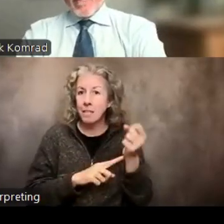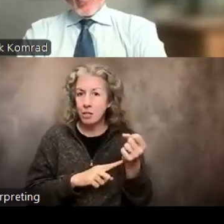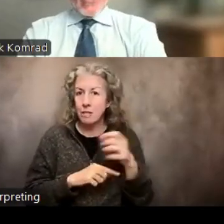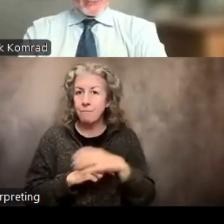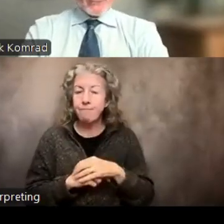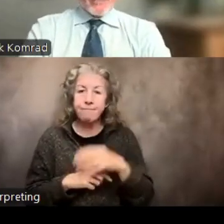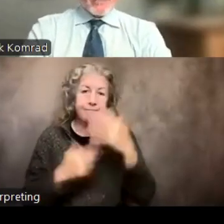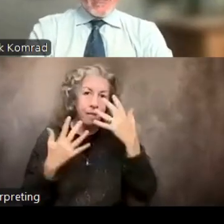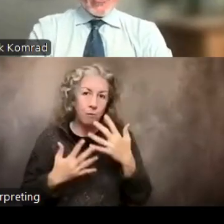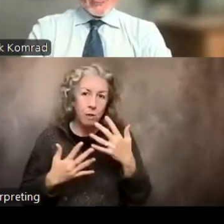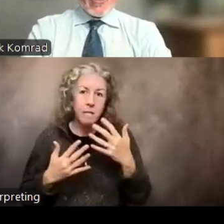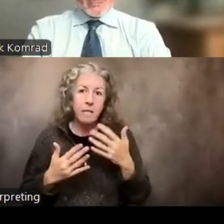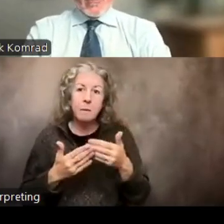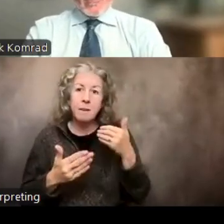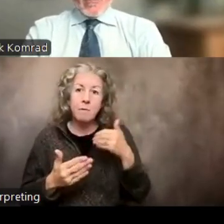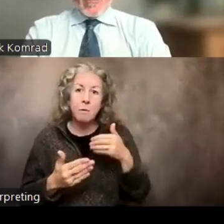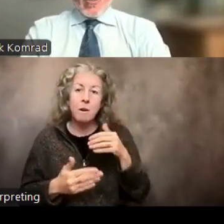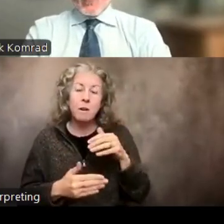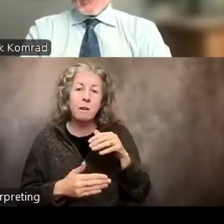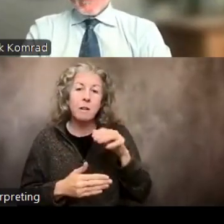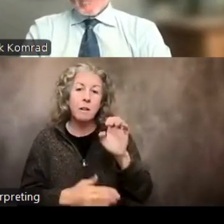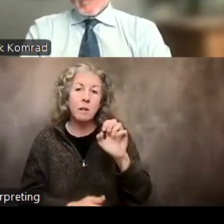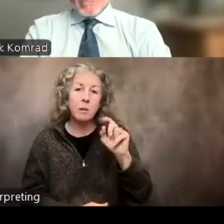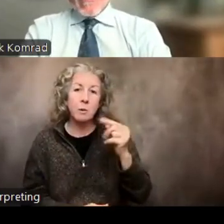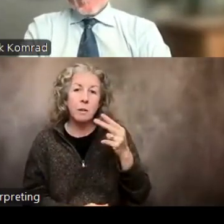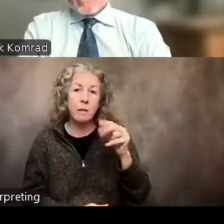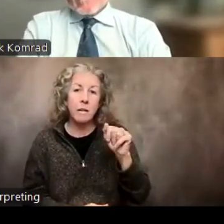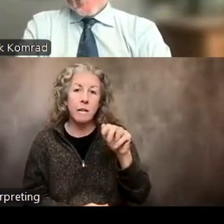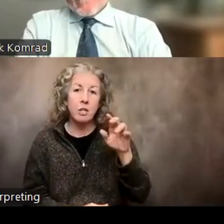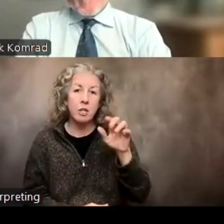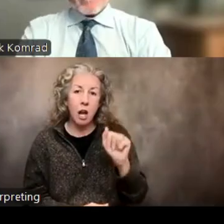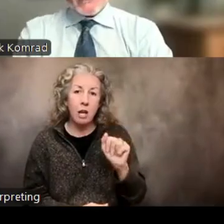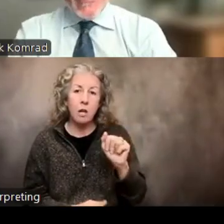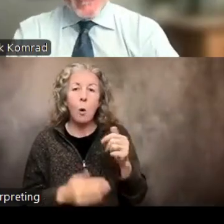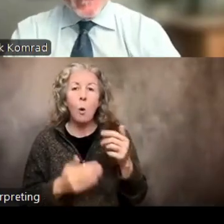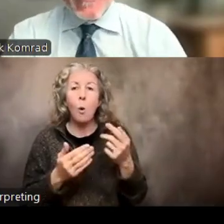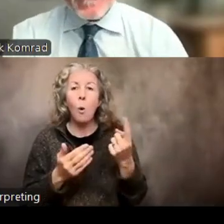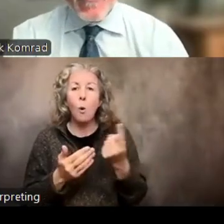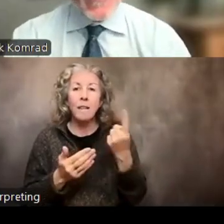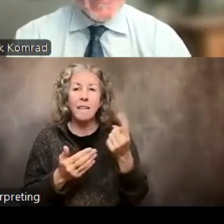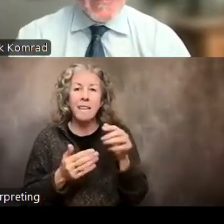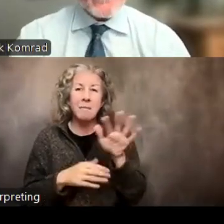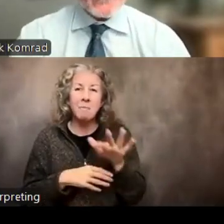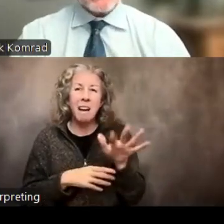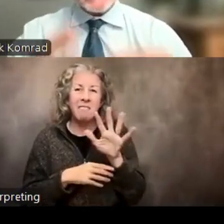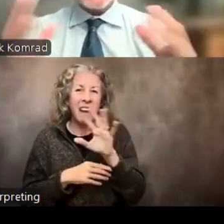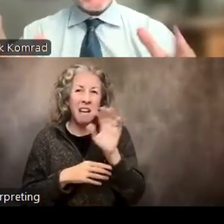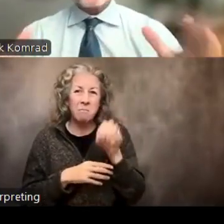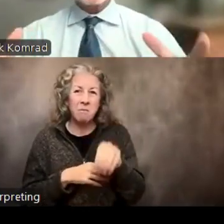prior to euthanasia, only about 5% of people ever were sent for